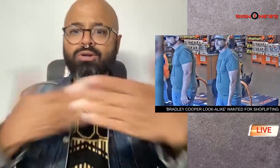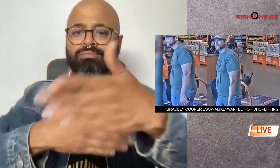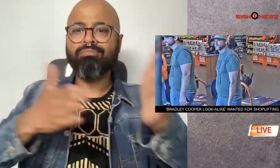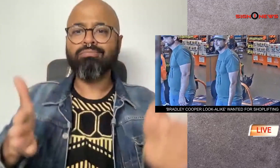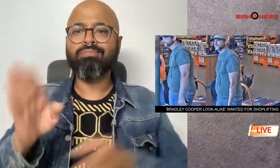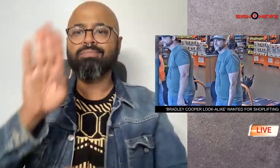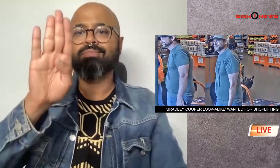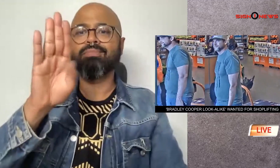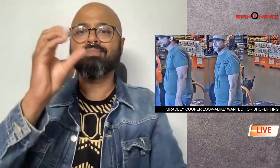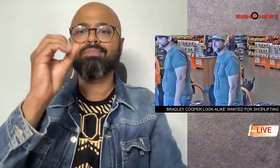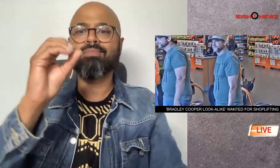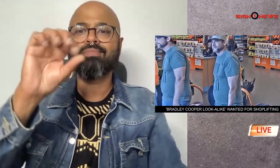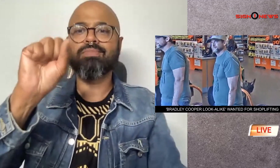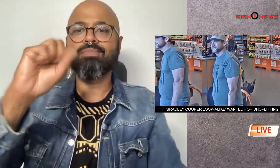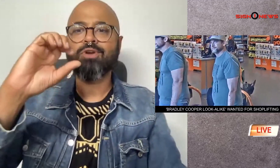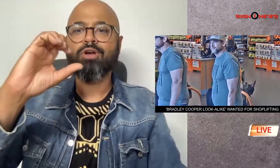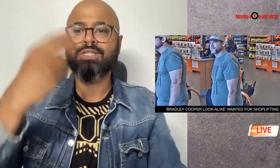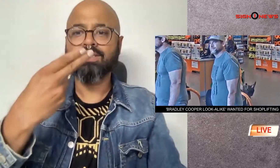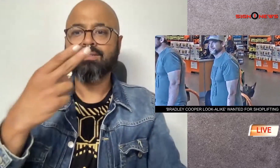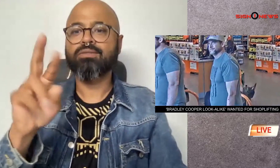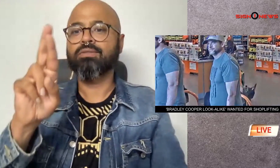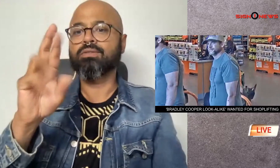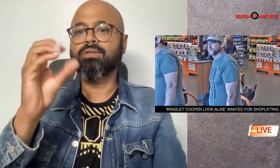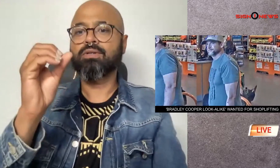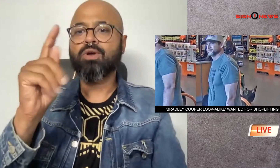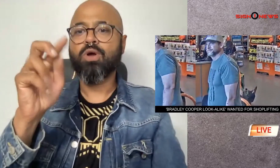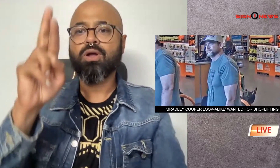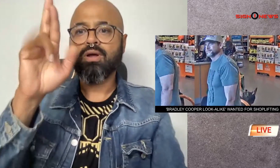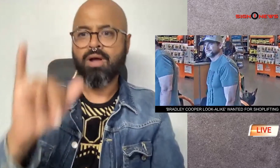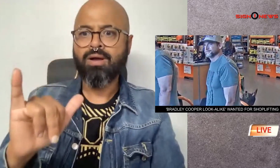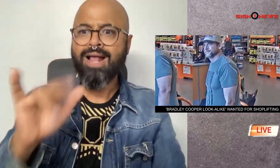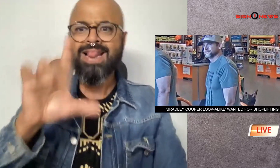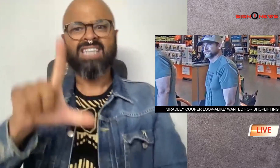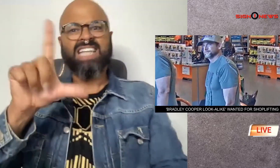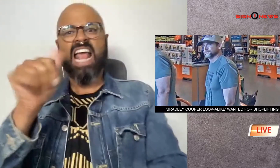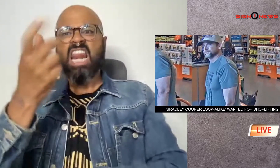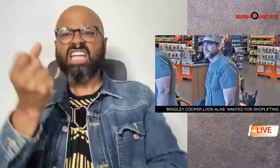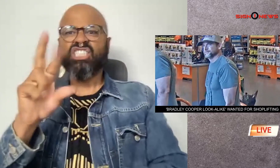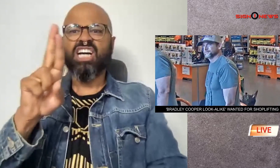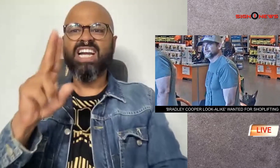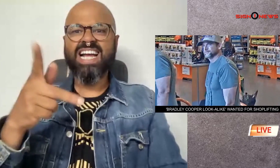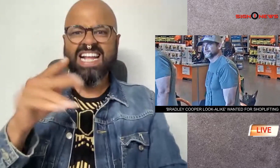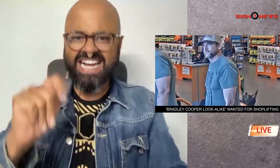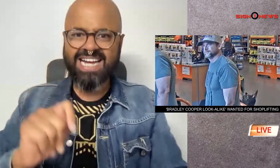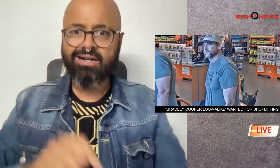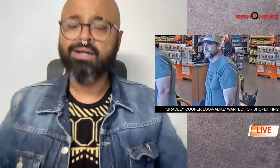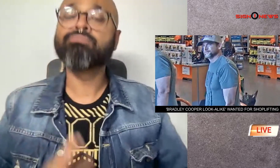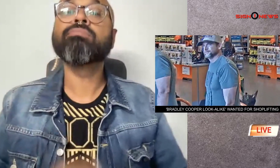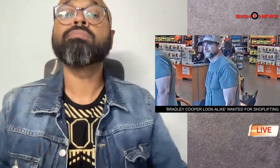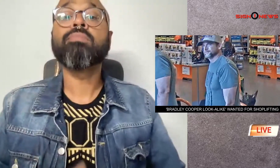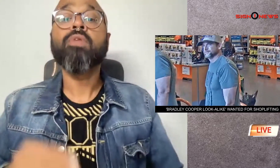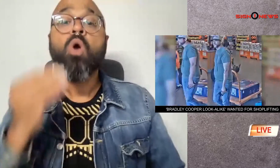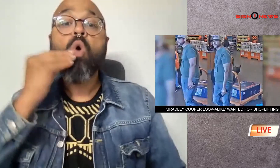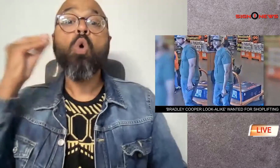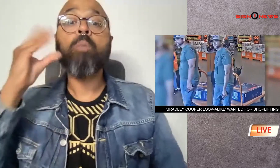police say the man casually rolled out a Bosch rotary laser kit on a cart